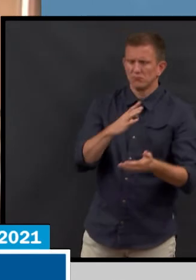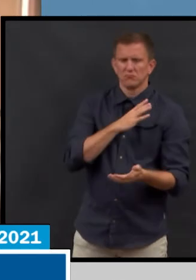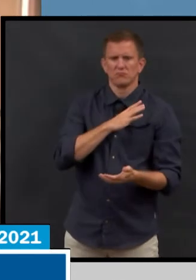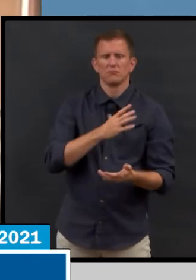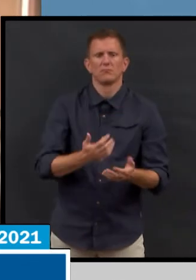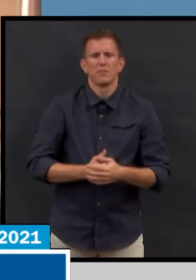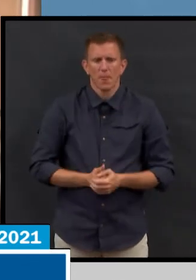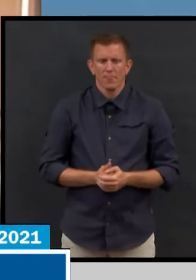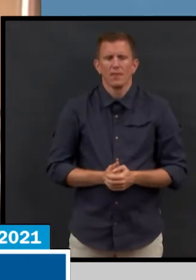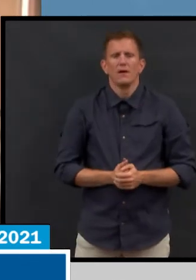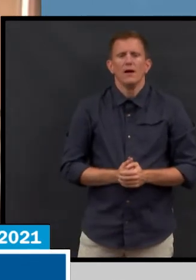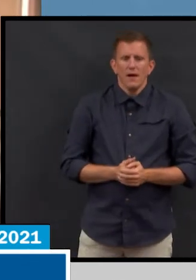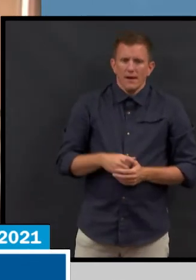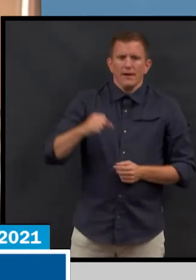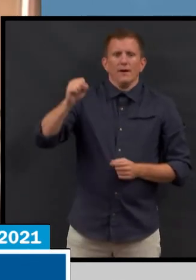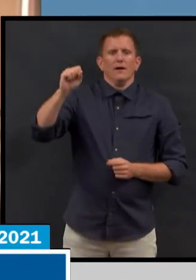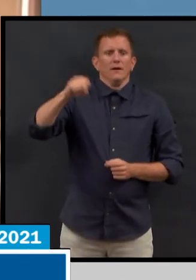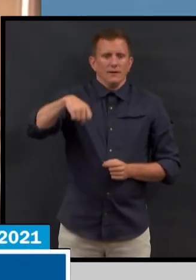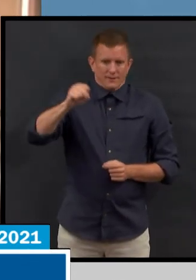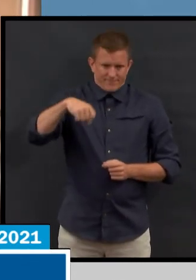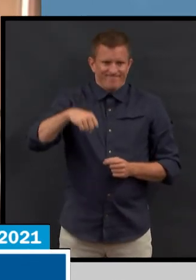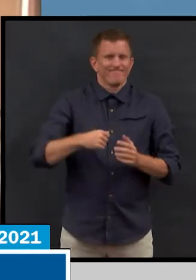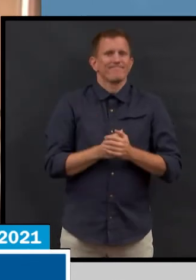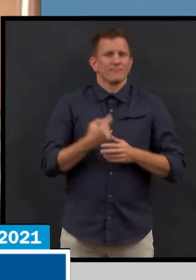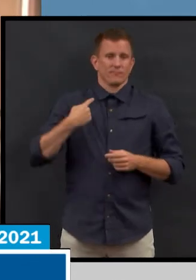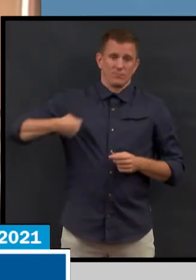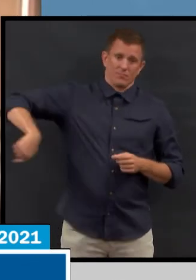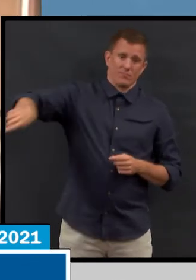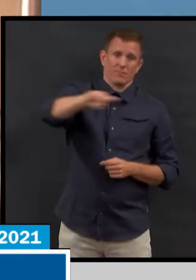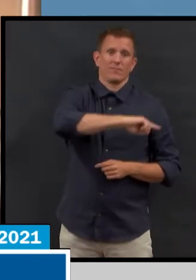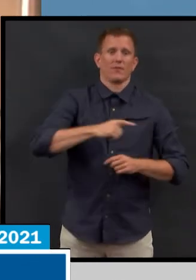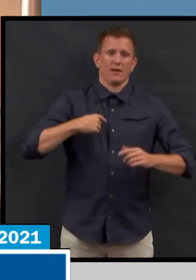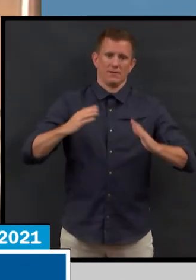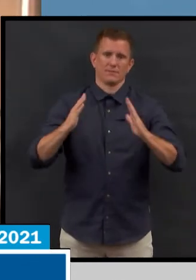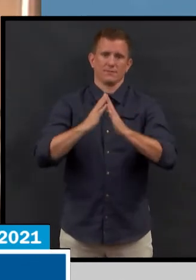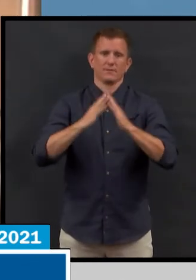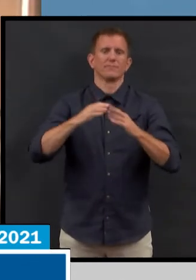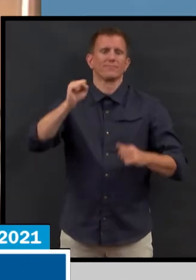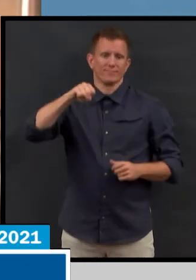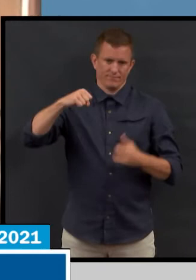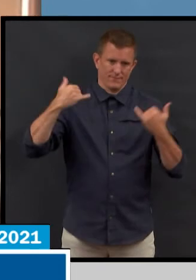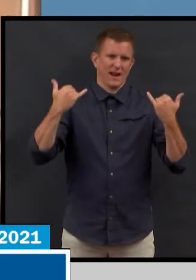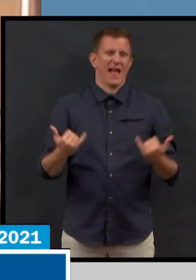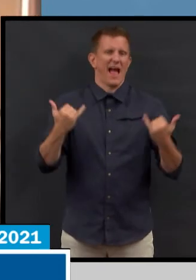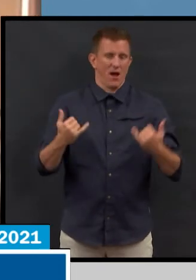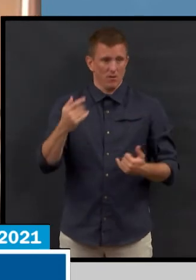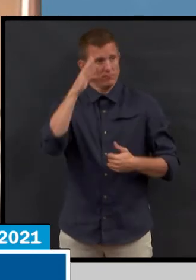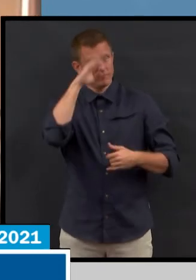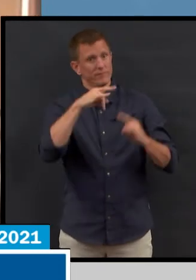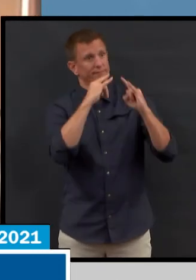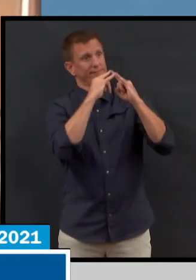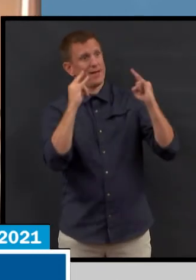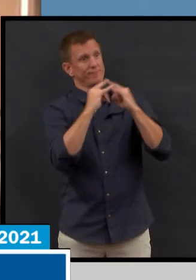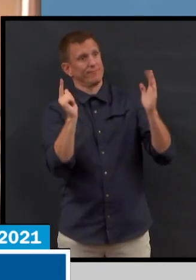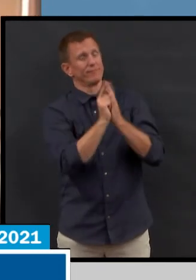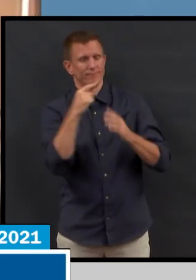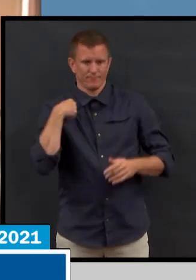as a city uh enforcing the camping ban uh however there's many steps here and chief among our first